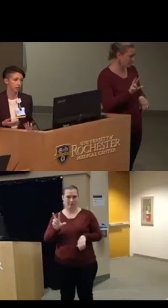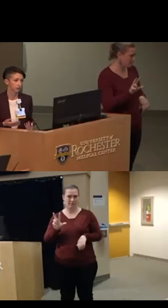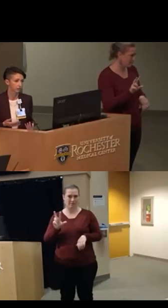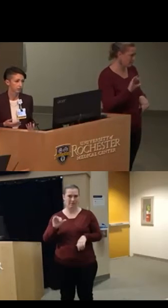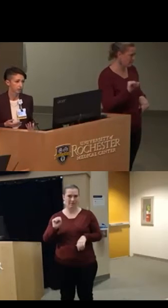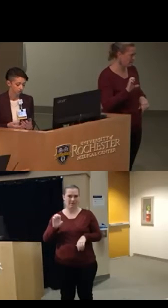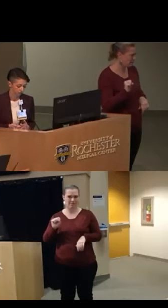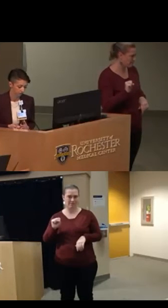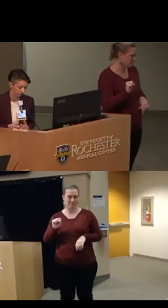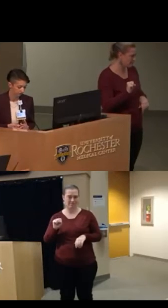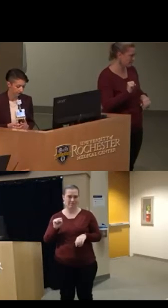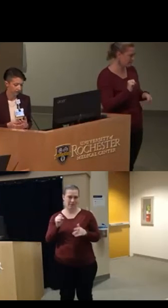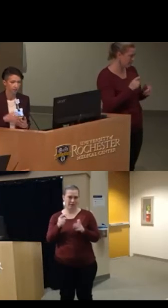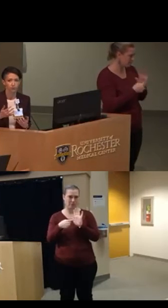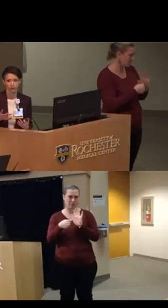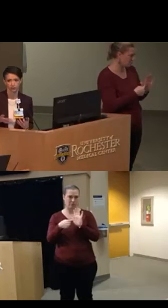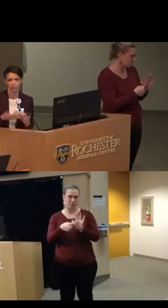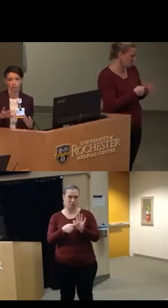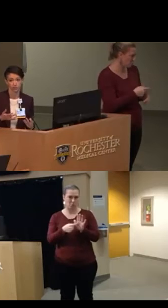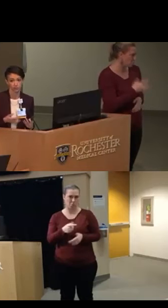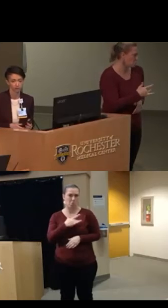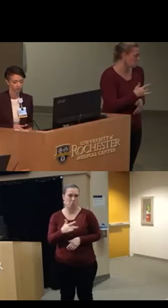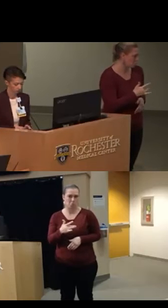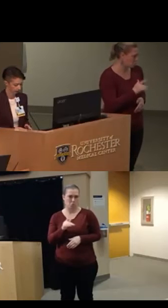trends of what we're seeing recently and give you a sense of what we would do with that